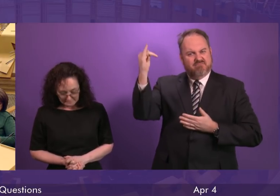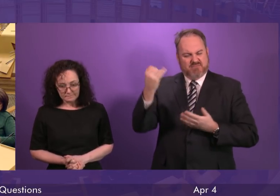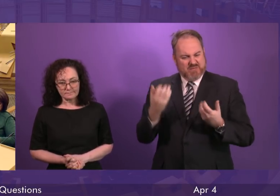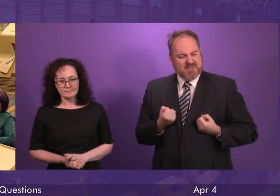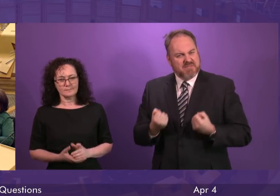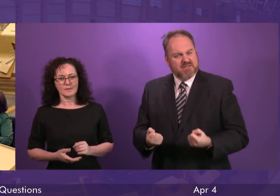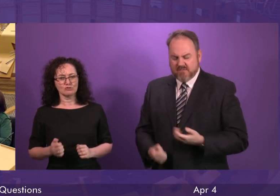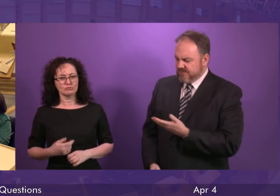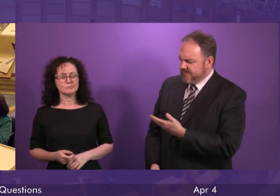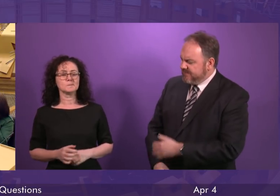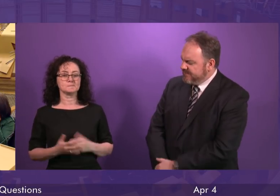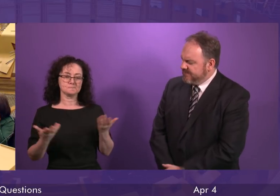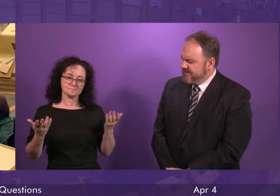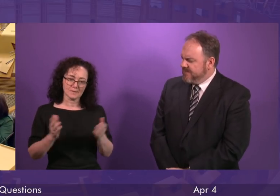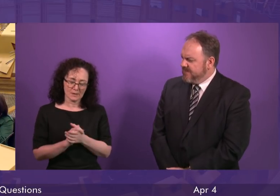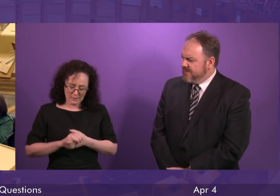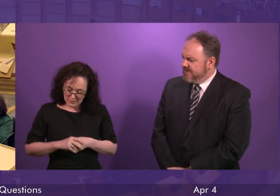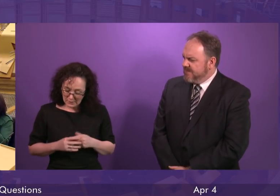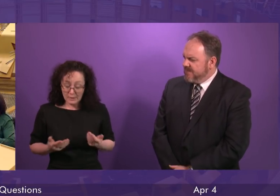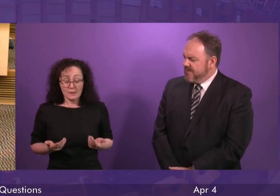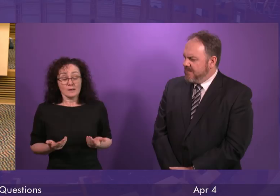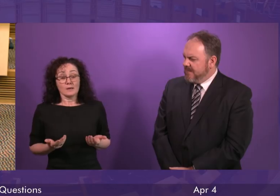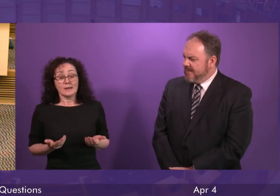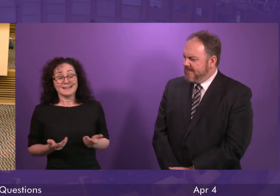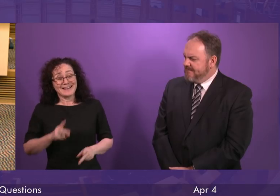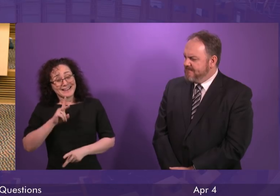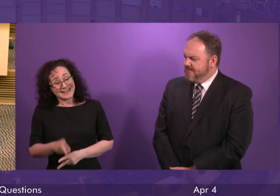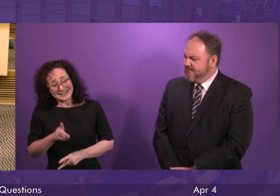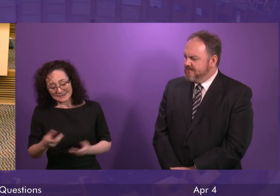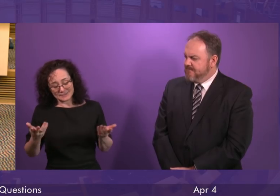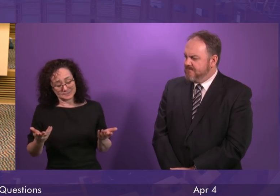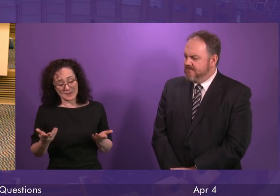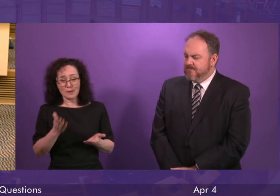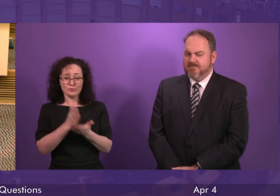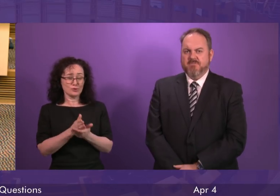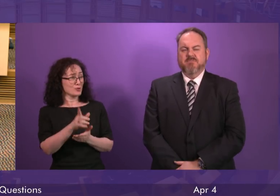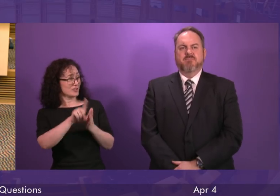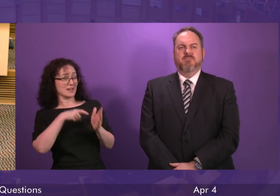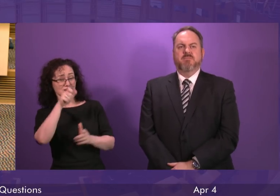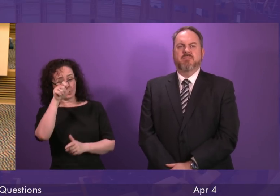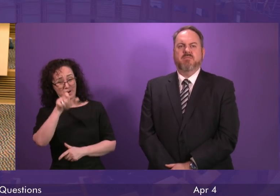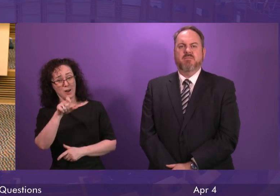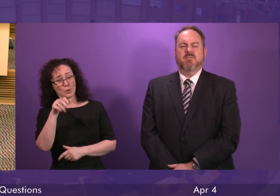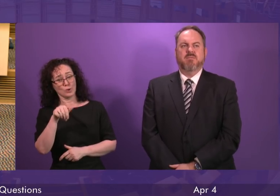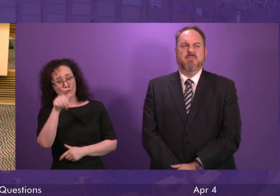The First Minister: As I am sure that Jackson Carlaw is aware,